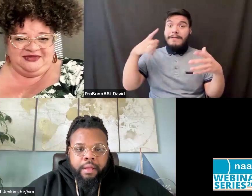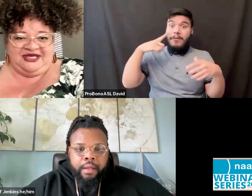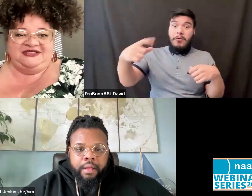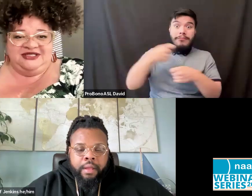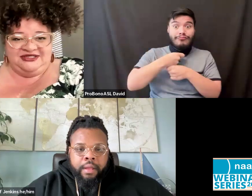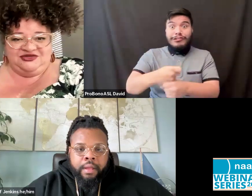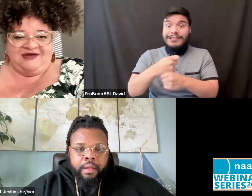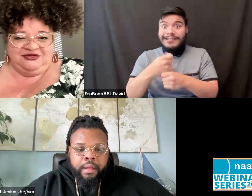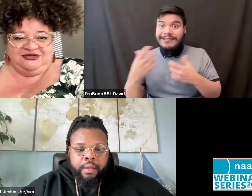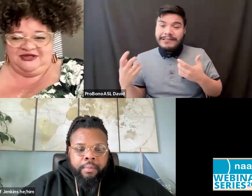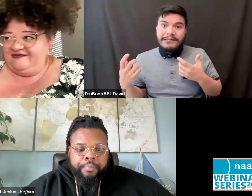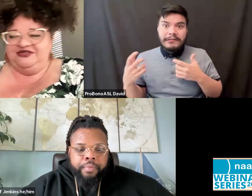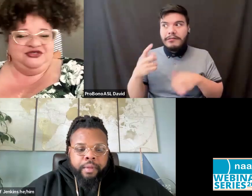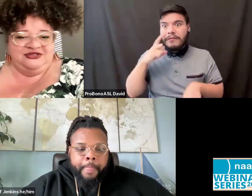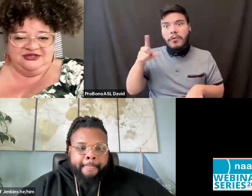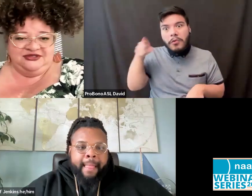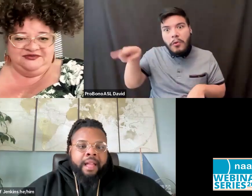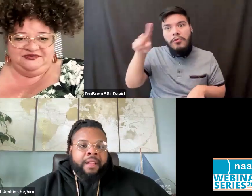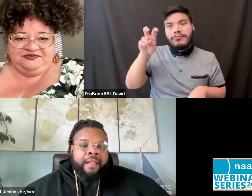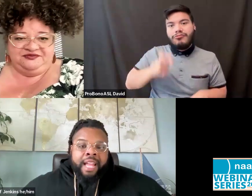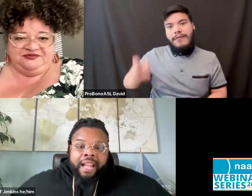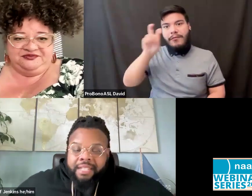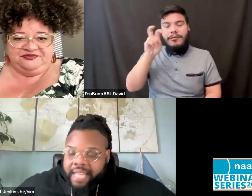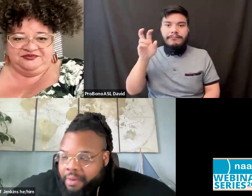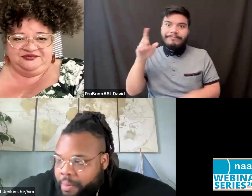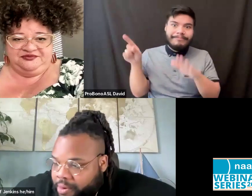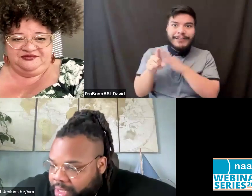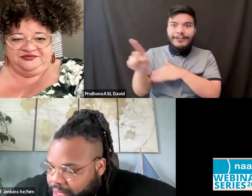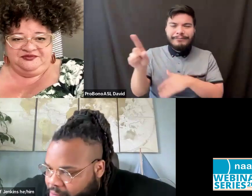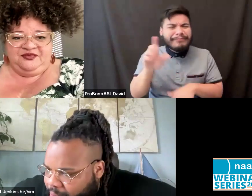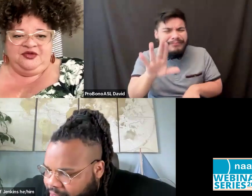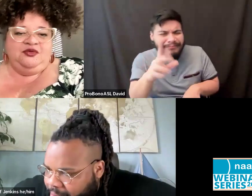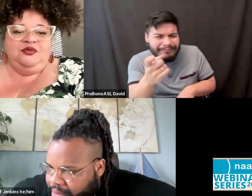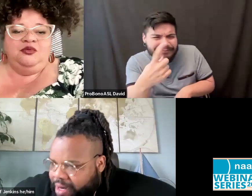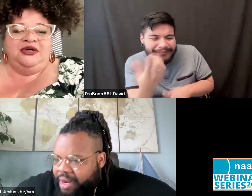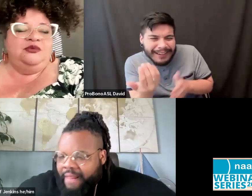get to these travel adventures? Say that one more question one more time. I'm so sorry.